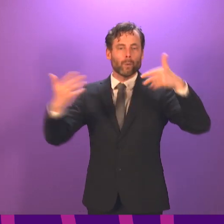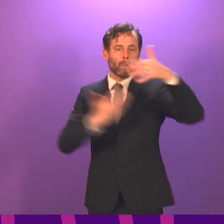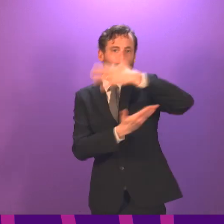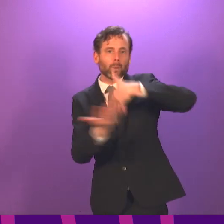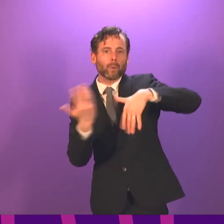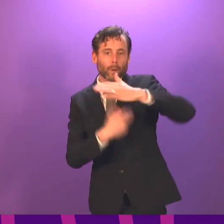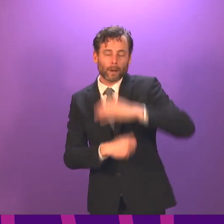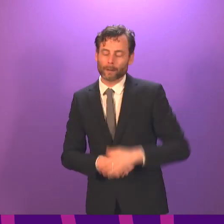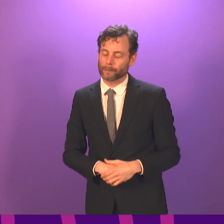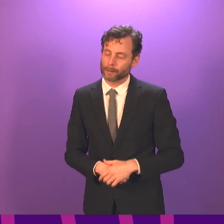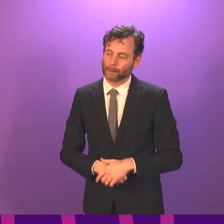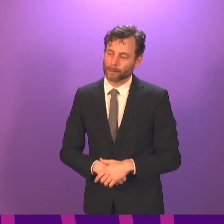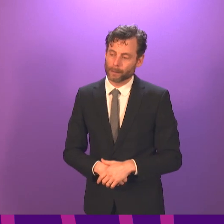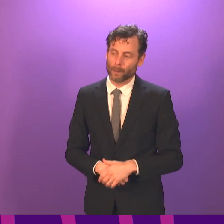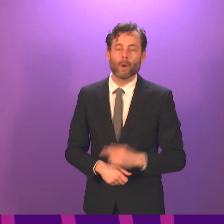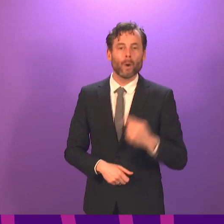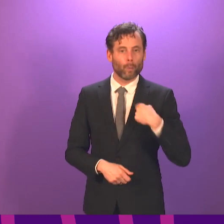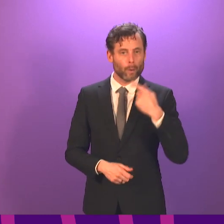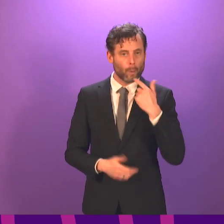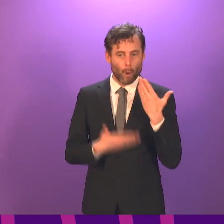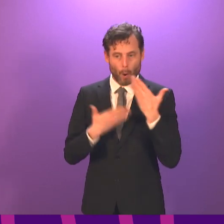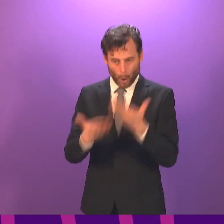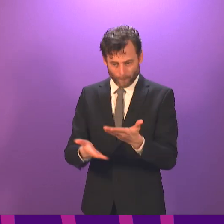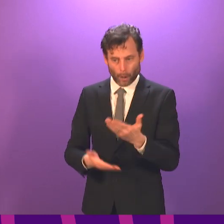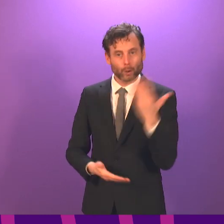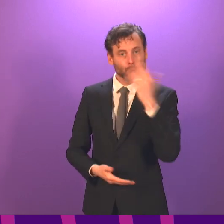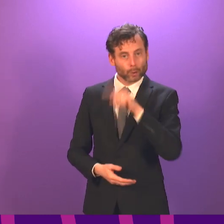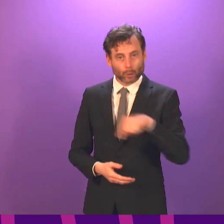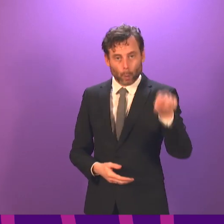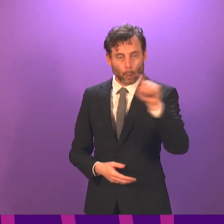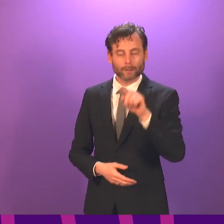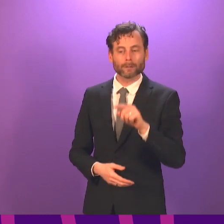In addition, we will continue to offer twice-weekly lateral flow testing for all school staff